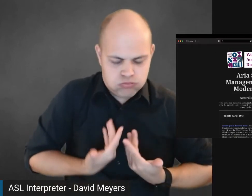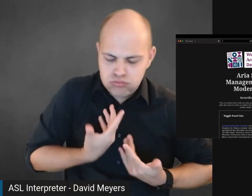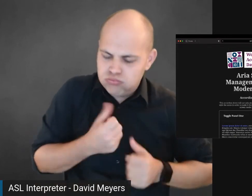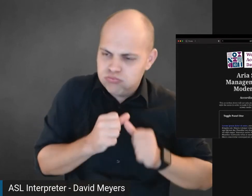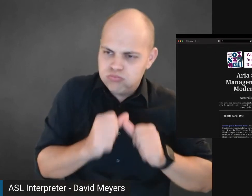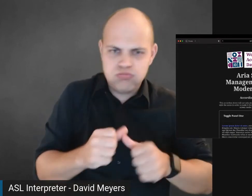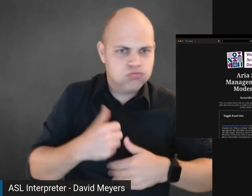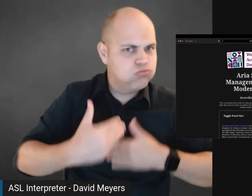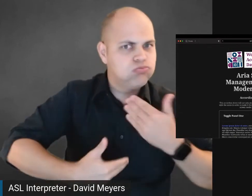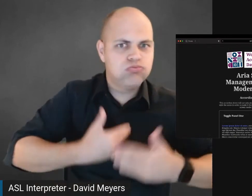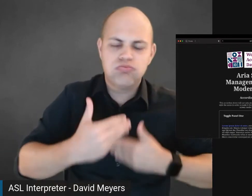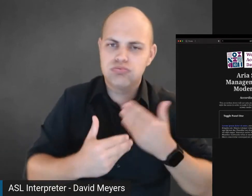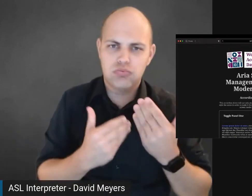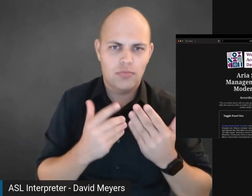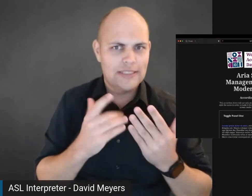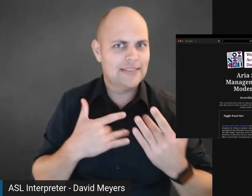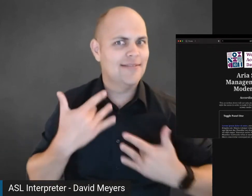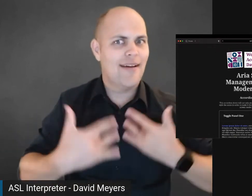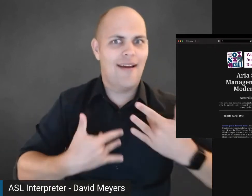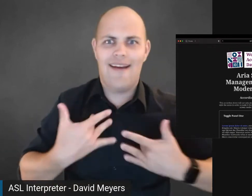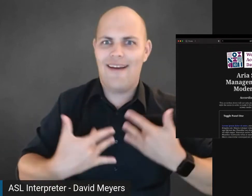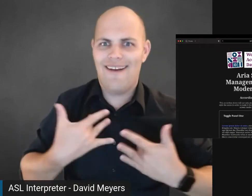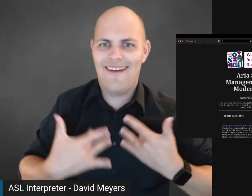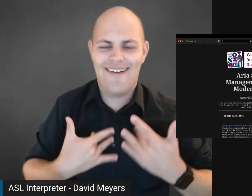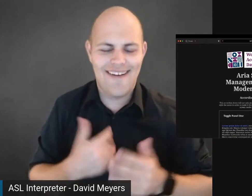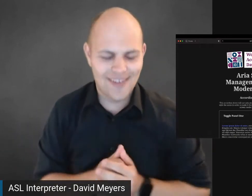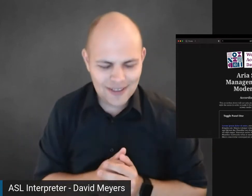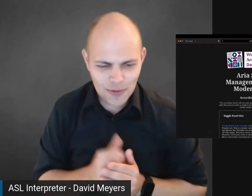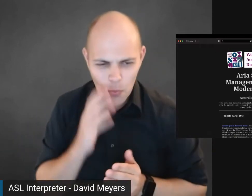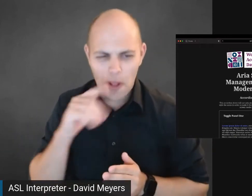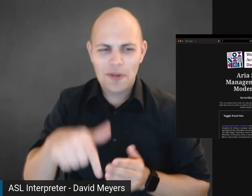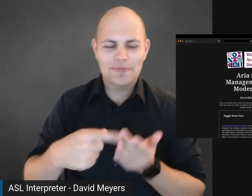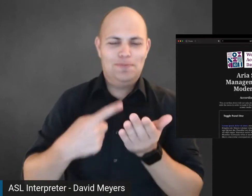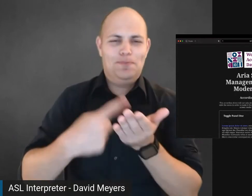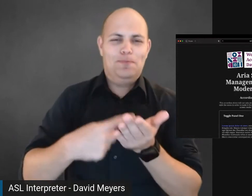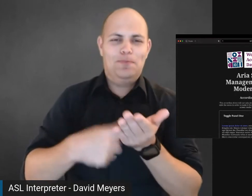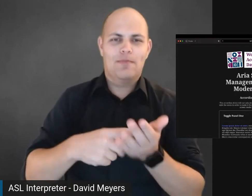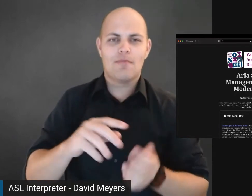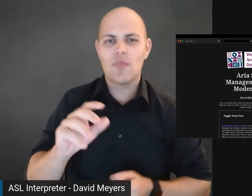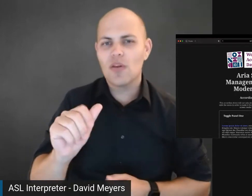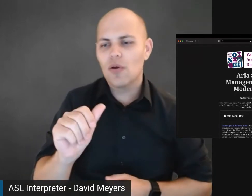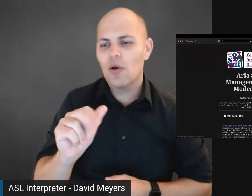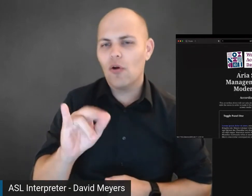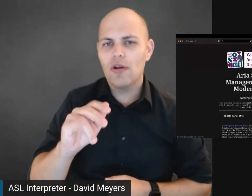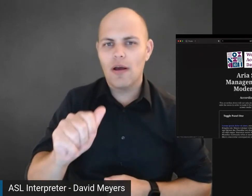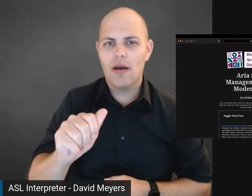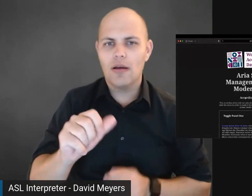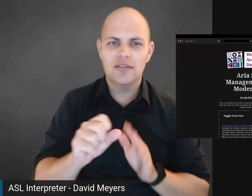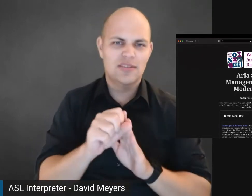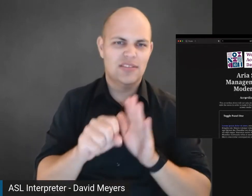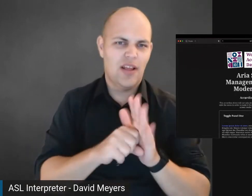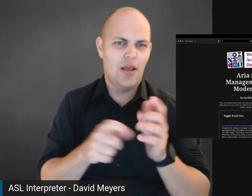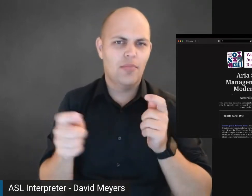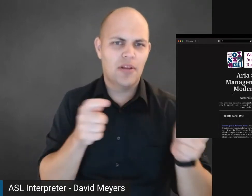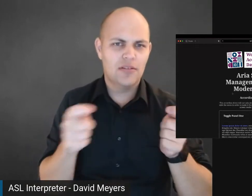So, I want to dig in and talk about what is going on with ARIA State management. I’ve created a demo here. You should be able to see it.